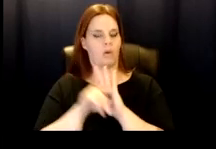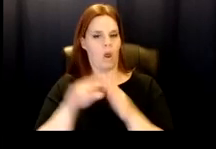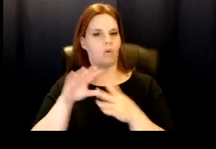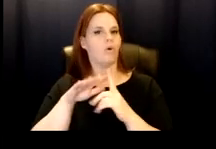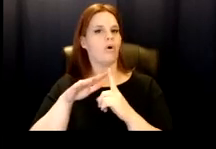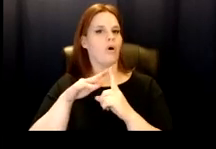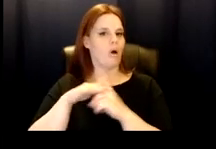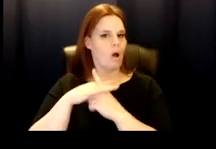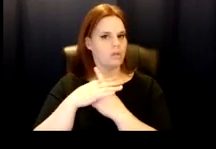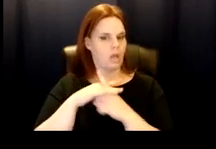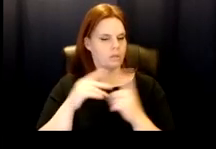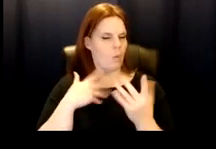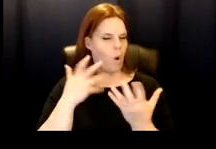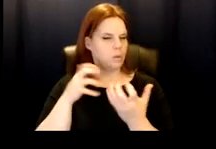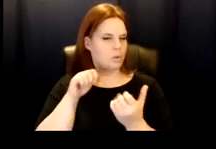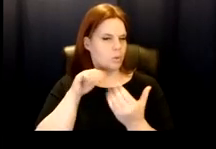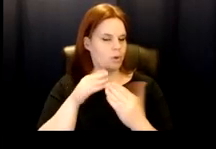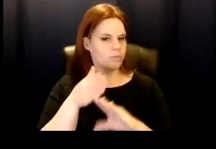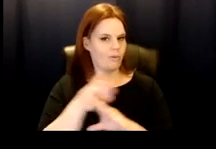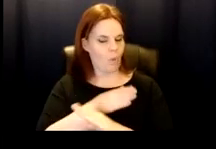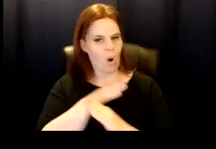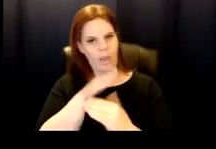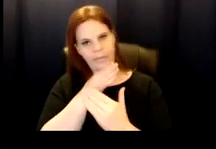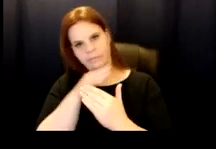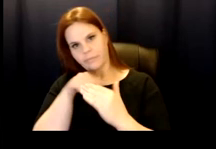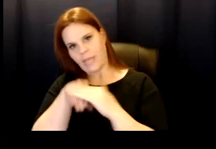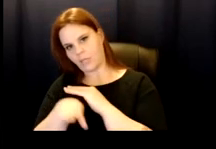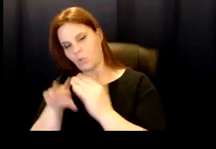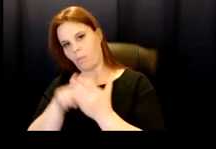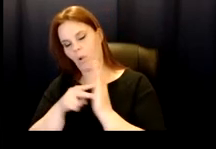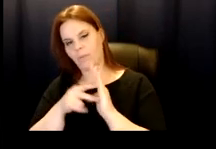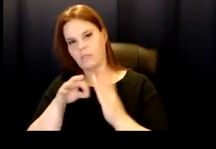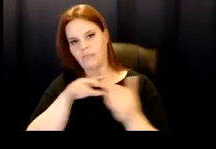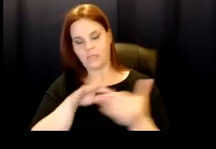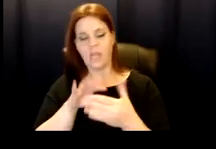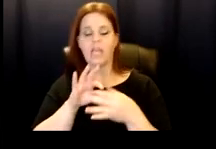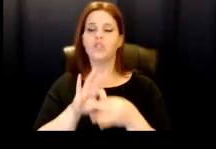address before I get into the purpose of this study was that in terms of the ADA and the